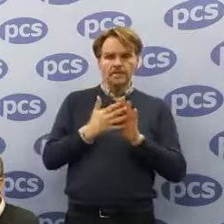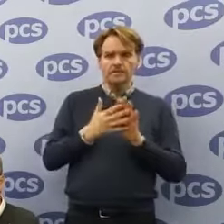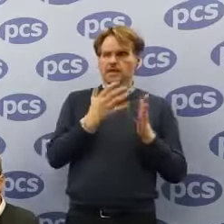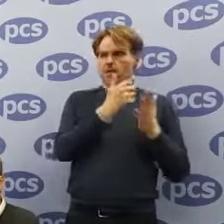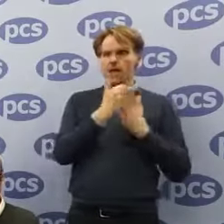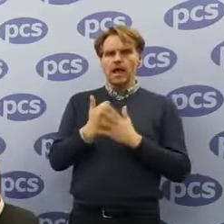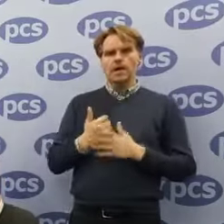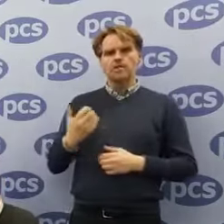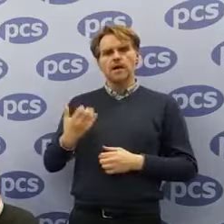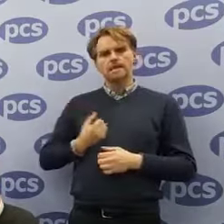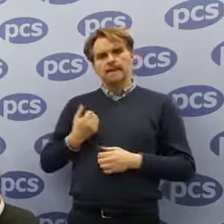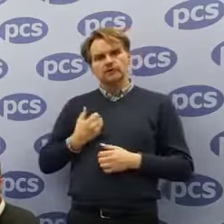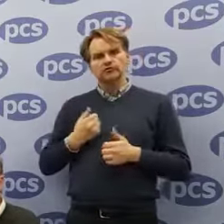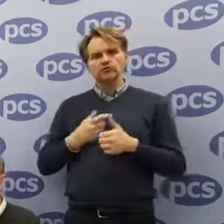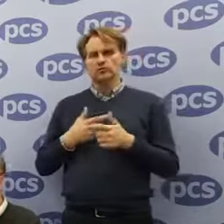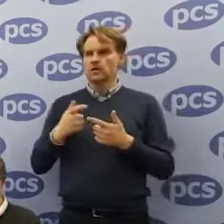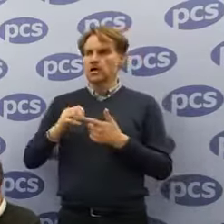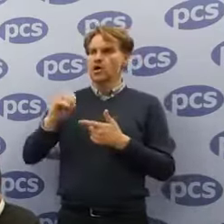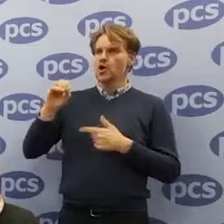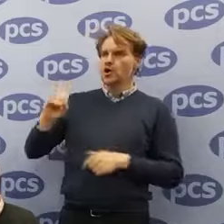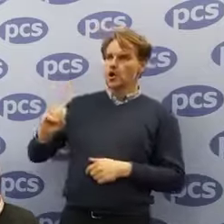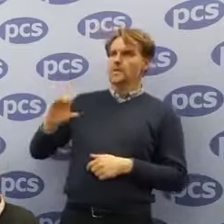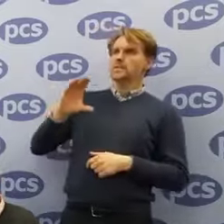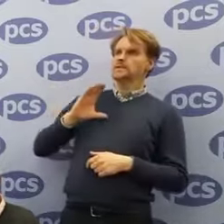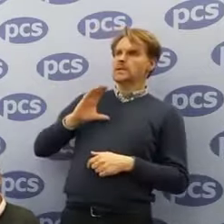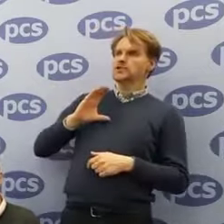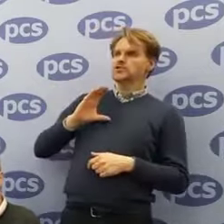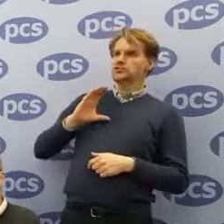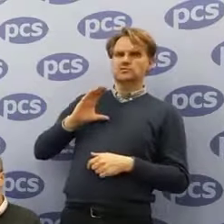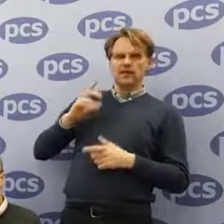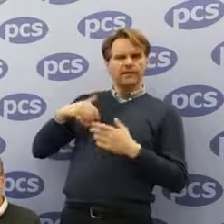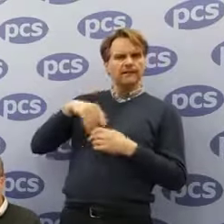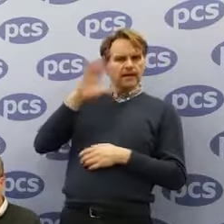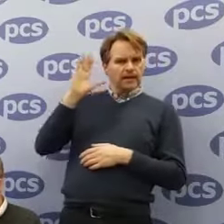compensation packages in the event that they leave the civil service, so all of